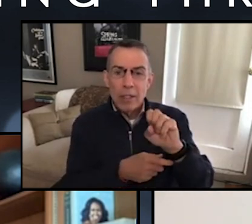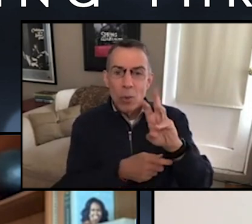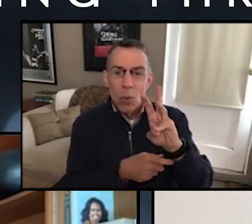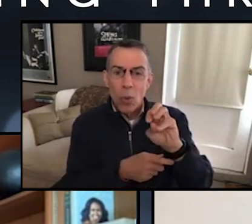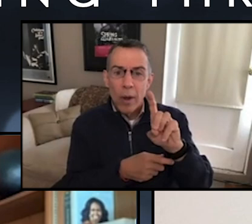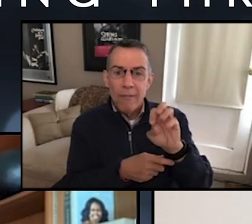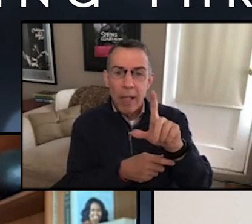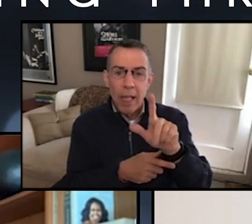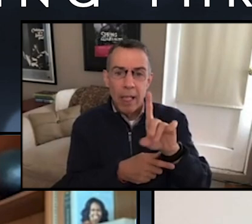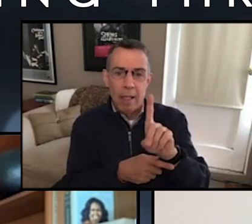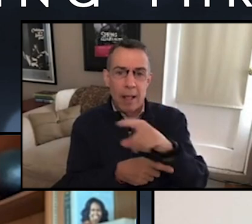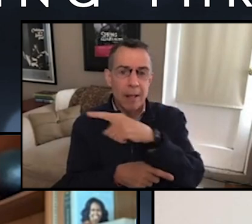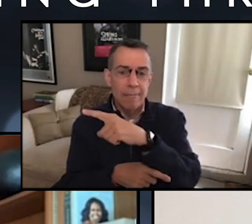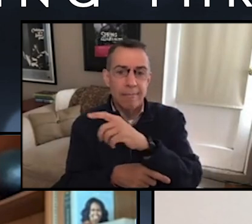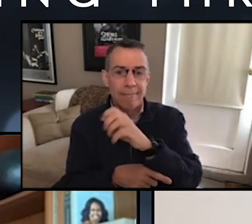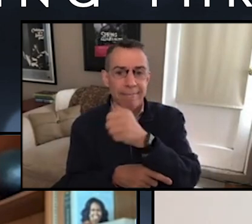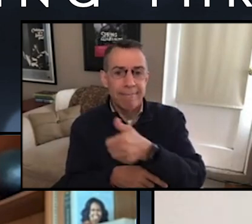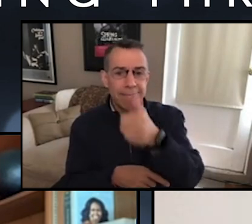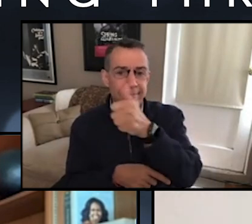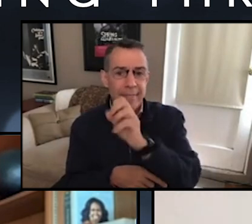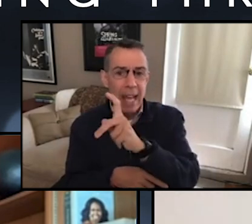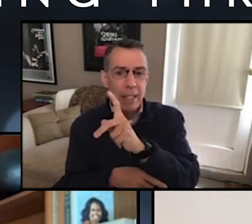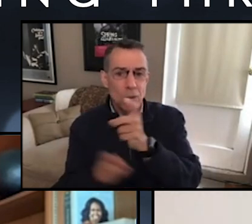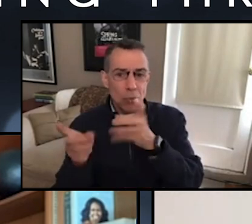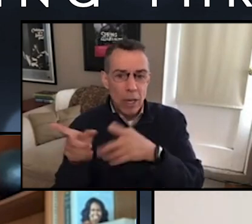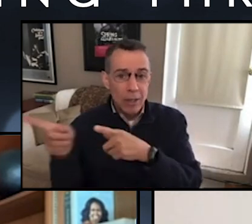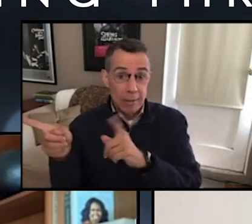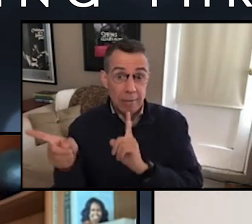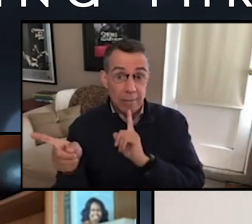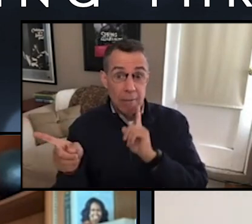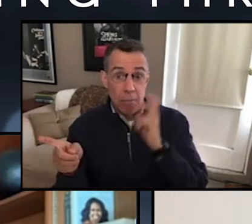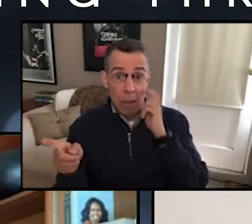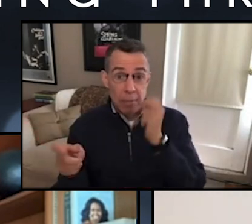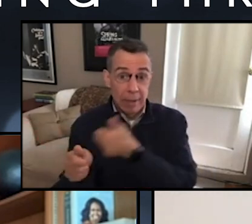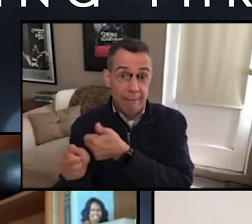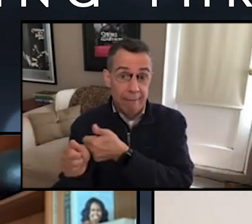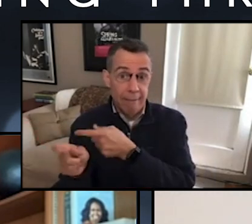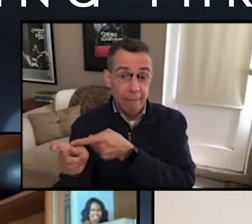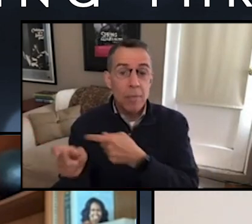there, he's DeafBlind himself. He was the one who I worked with most closely